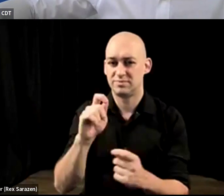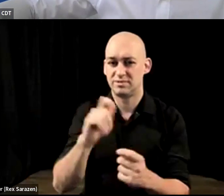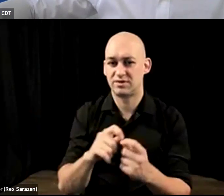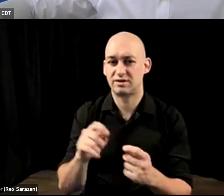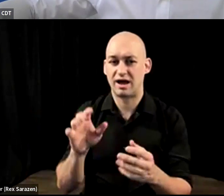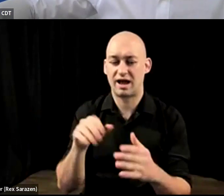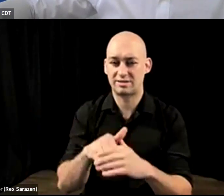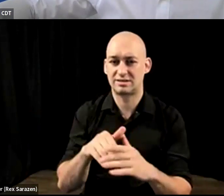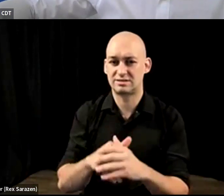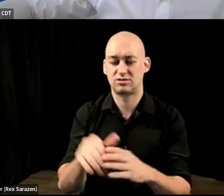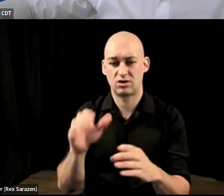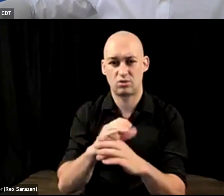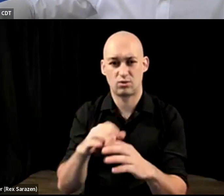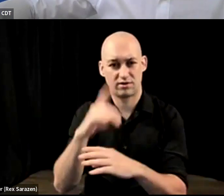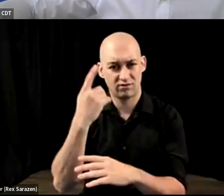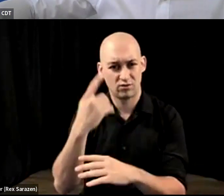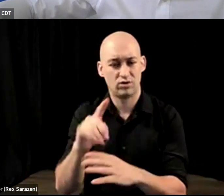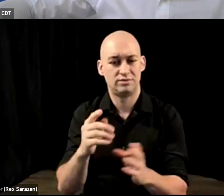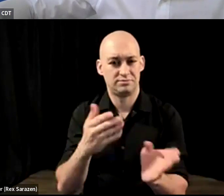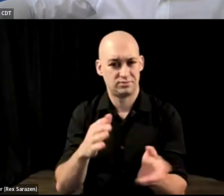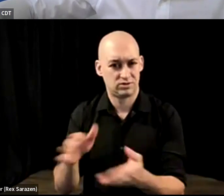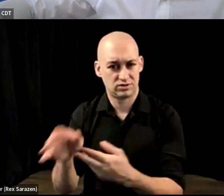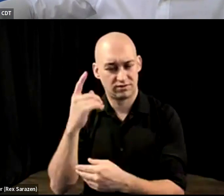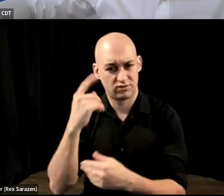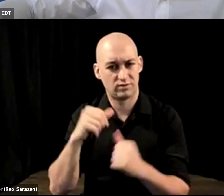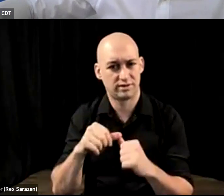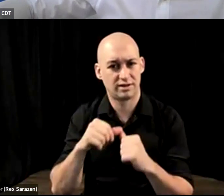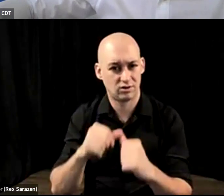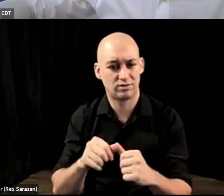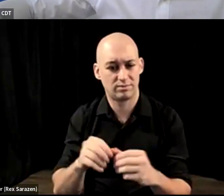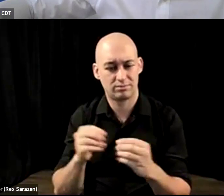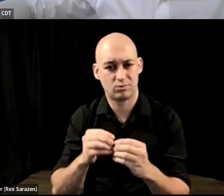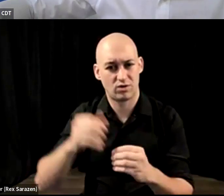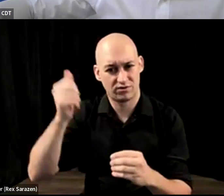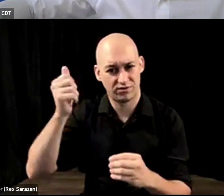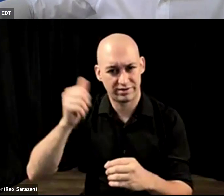looking for a strategy to continue to further fund this so that we don't lose the funding,